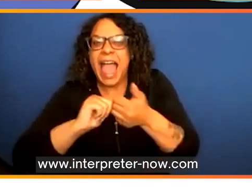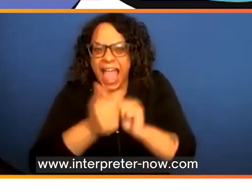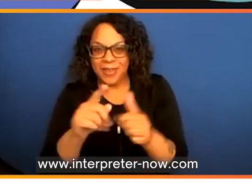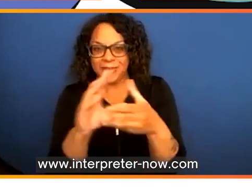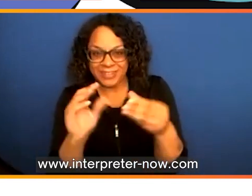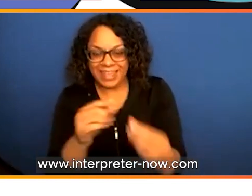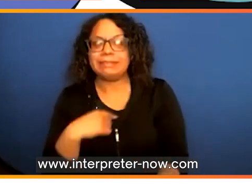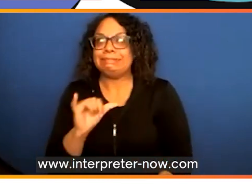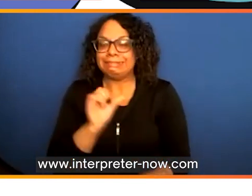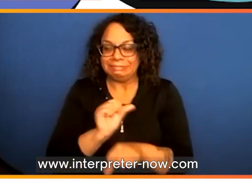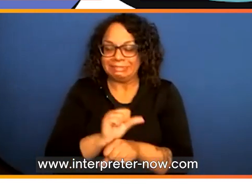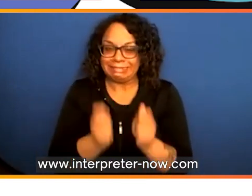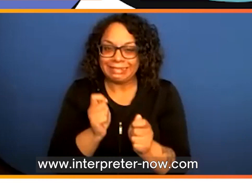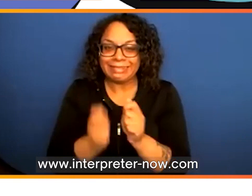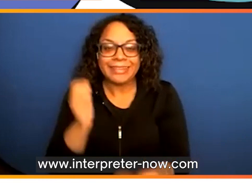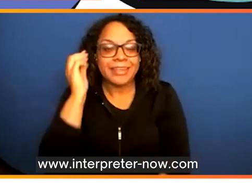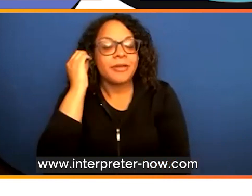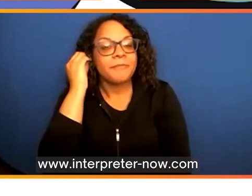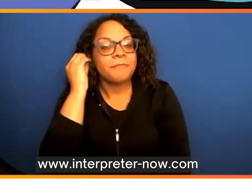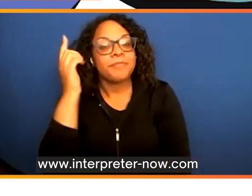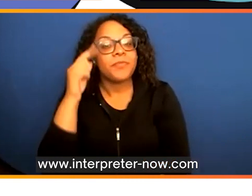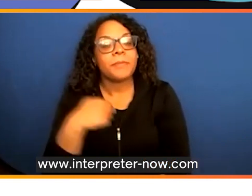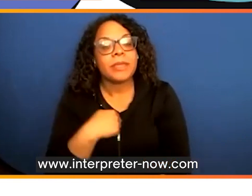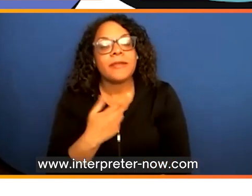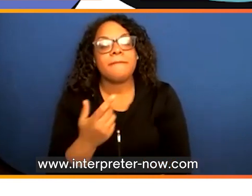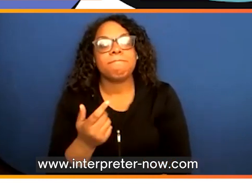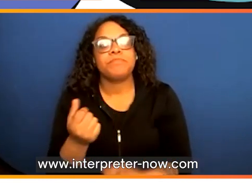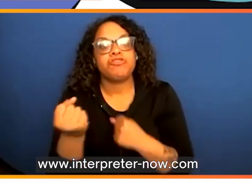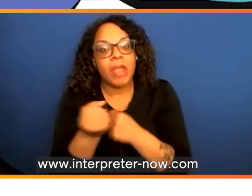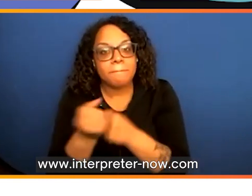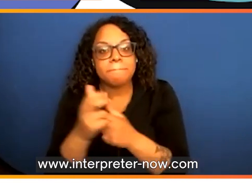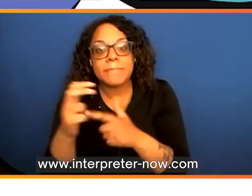But yeah, for me championing is, when those opportunities arise, is standing up and speaking